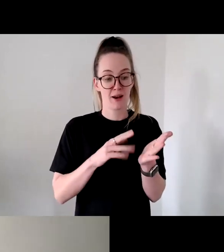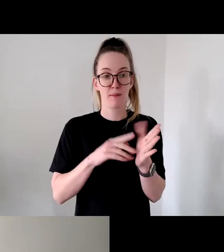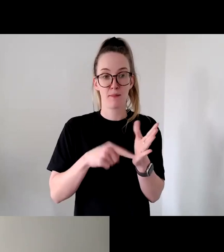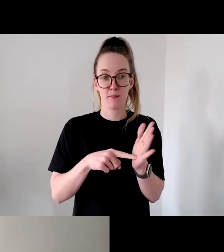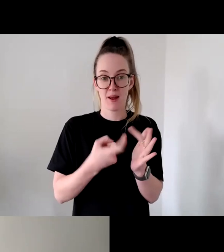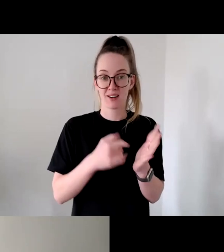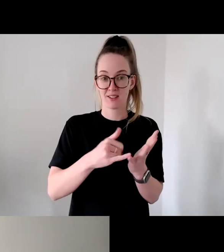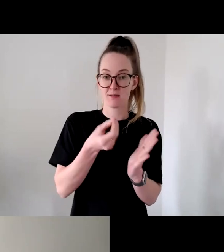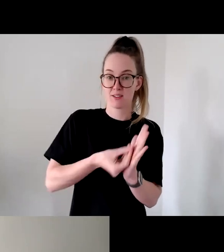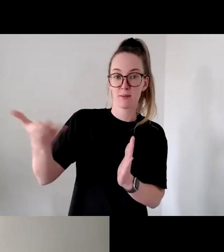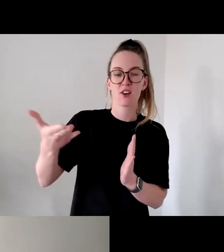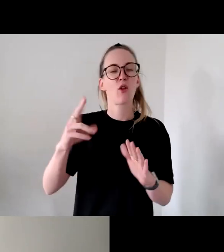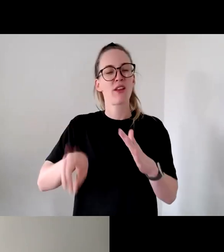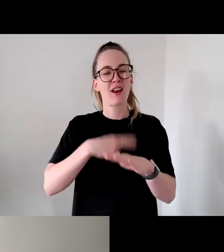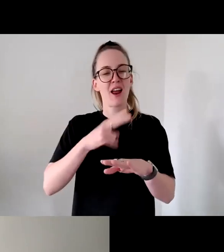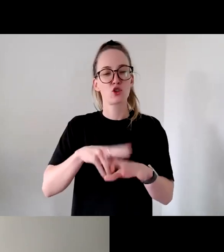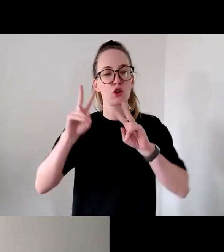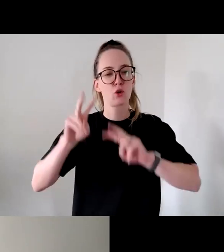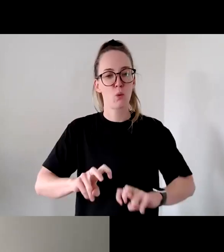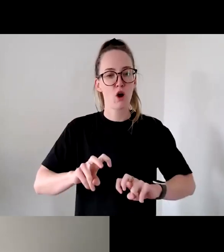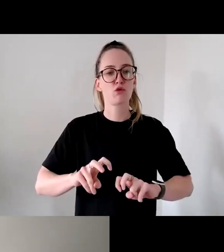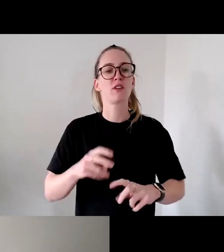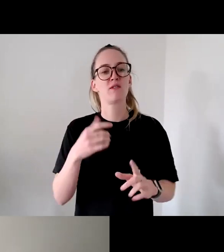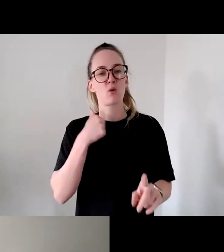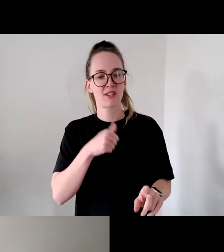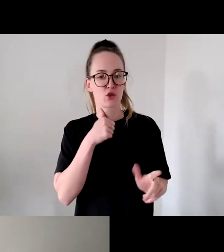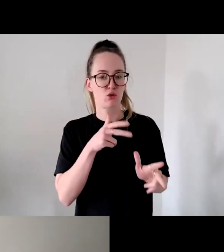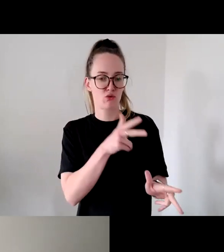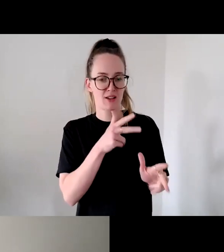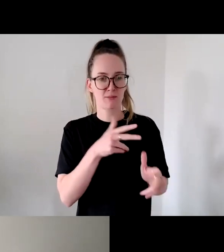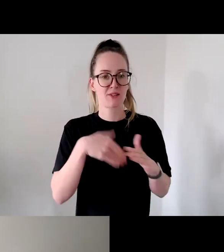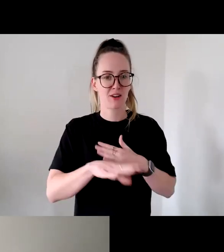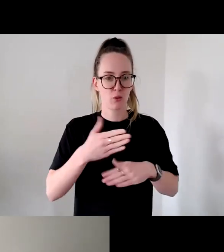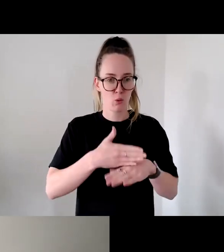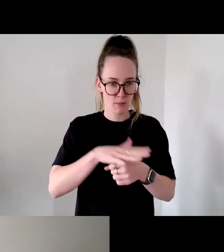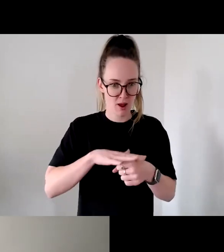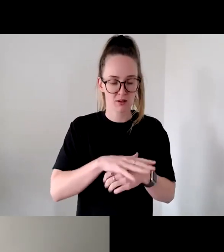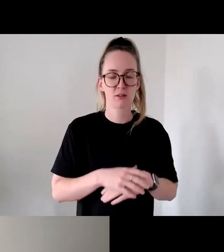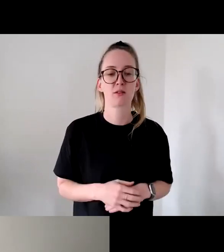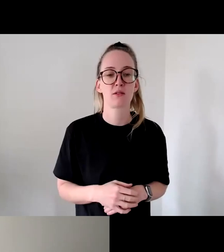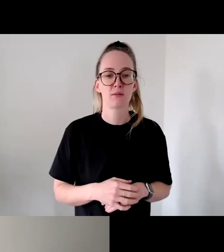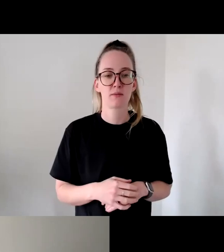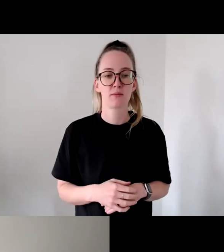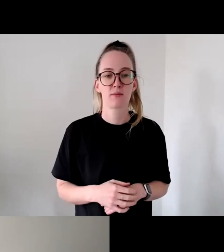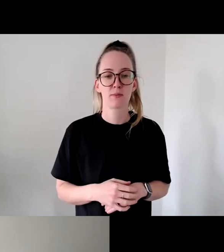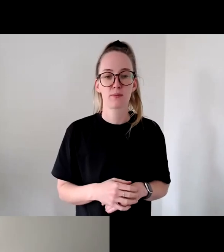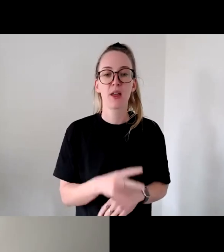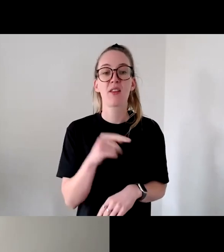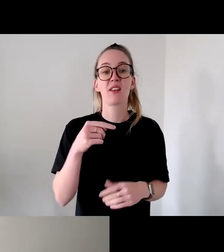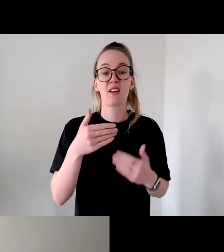National Inquiry into Sexual Harassment in the Australian workplace, and since then, in 2022,